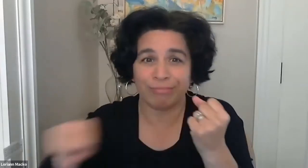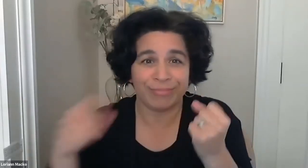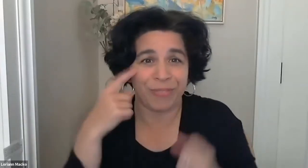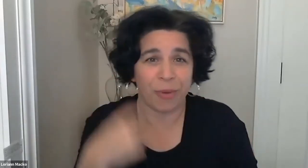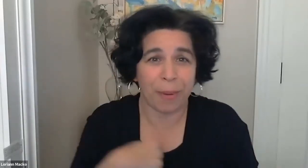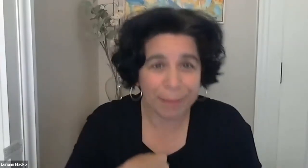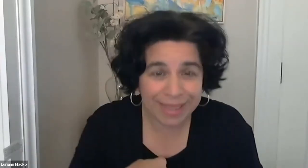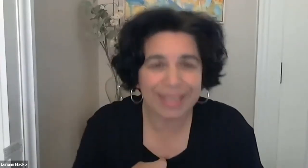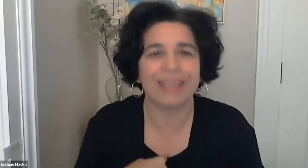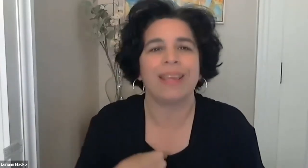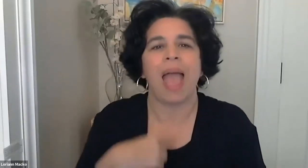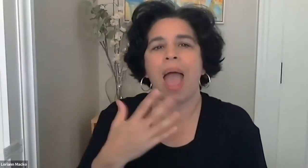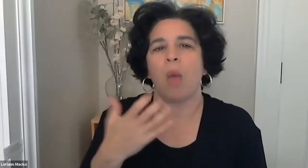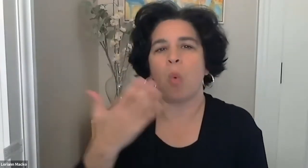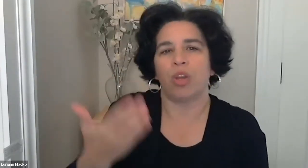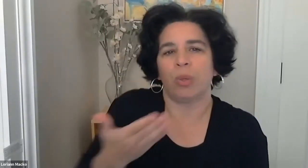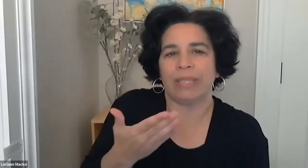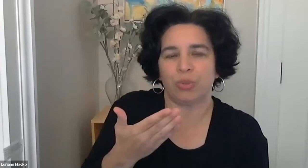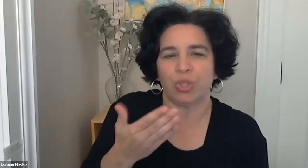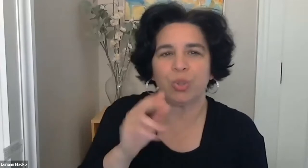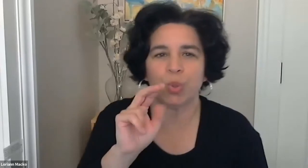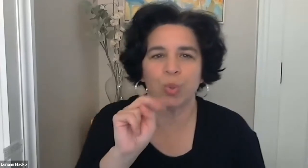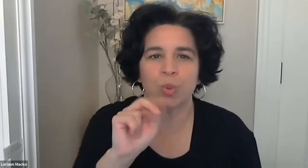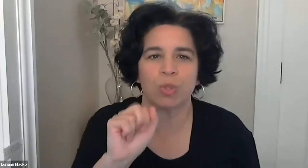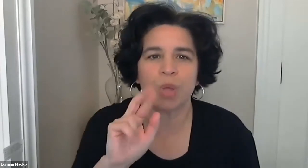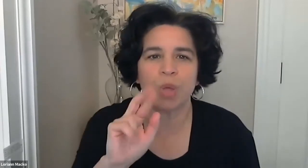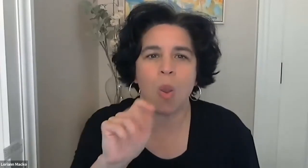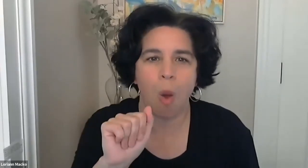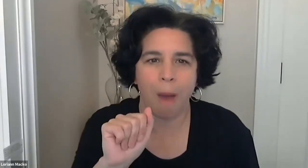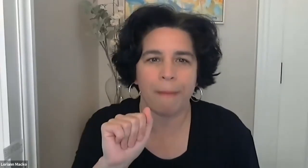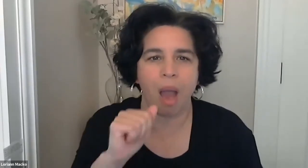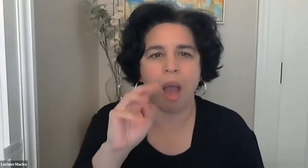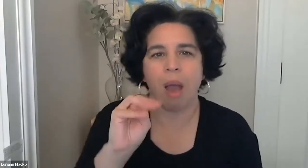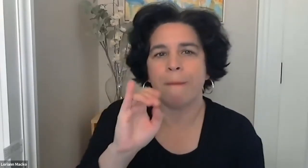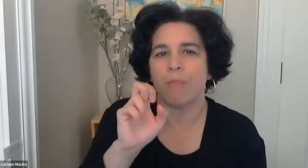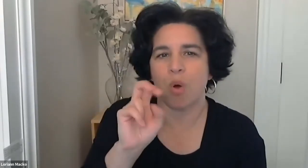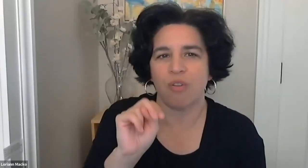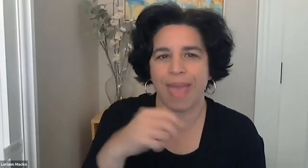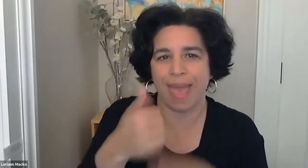Without further ado from me, I want to welcome Norma.